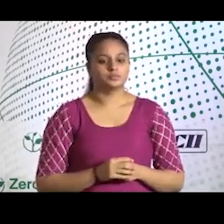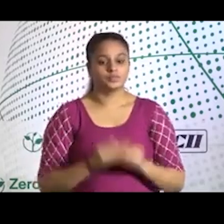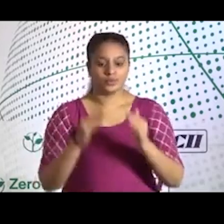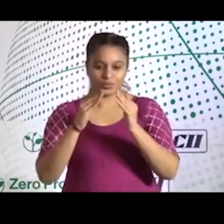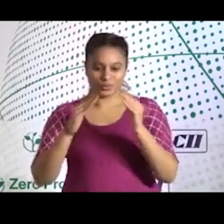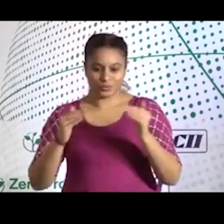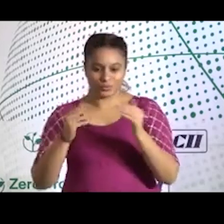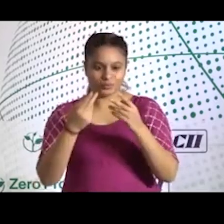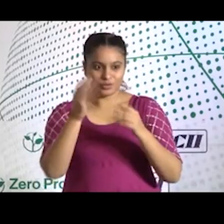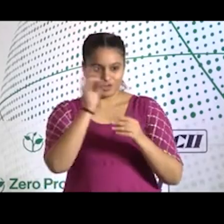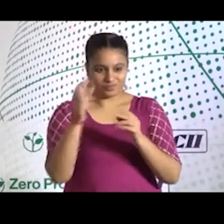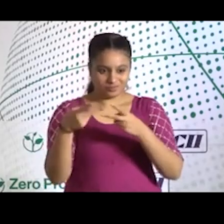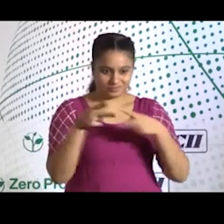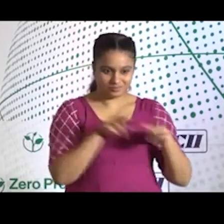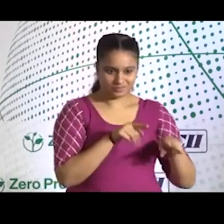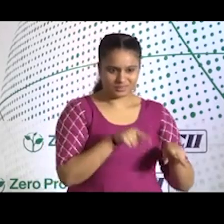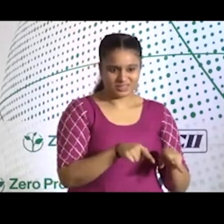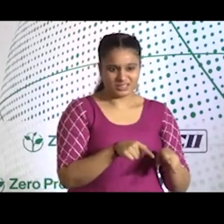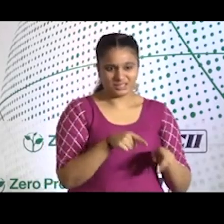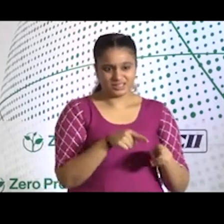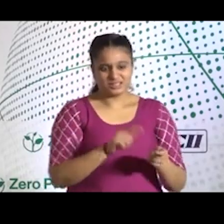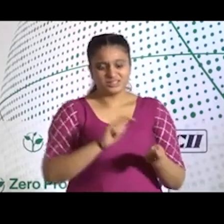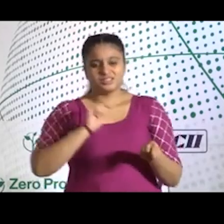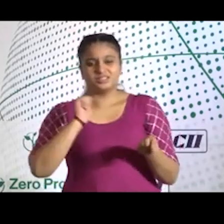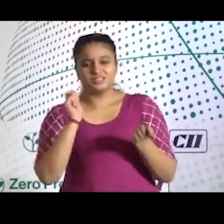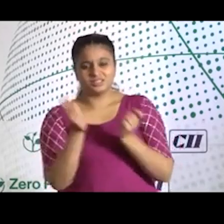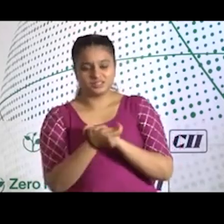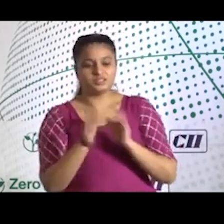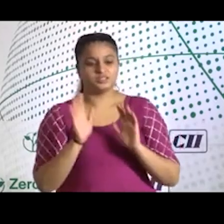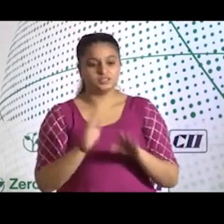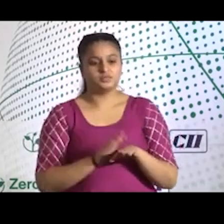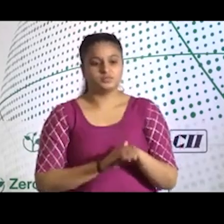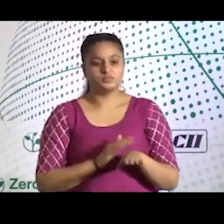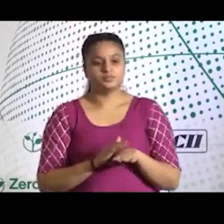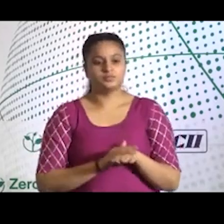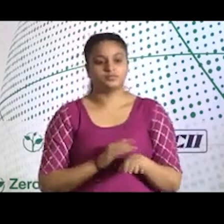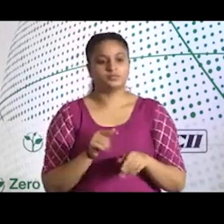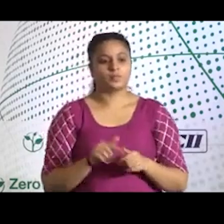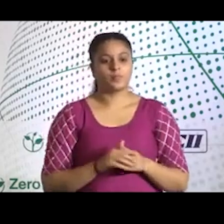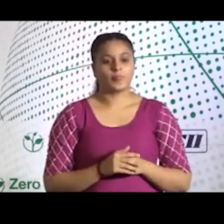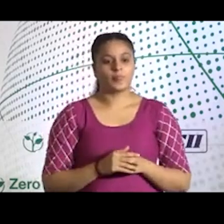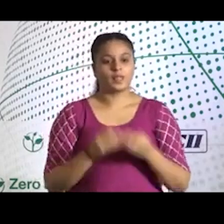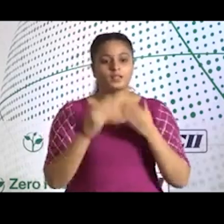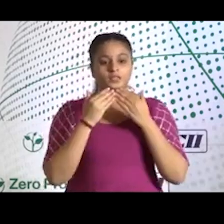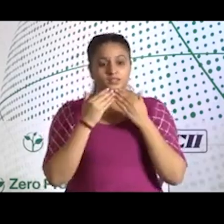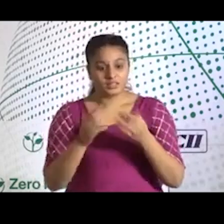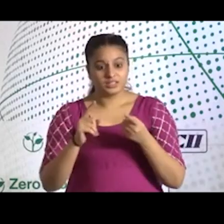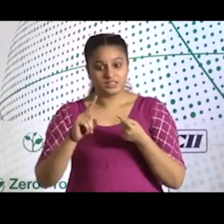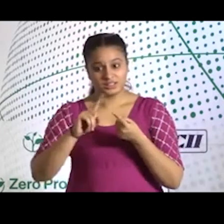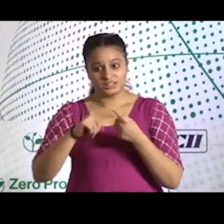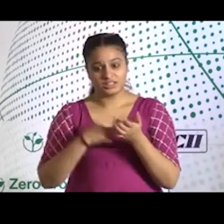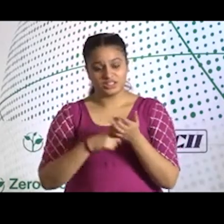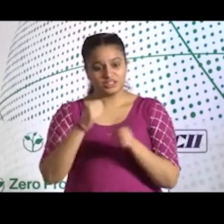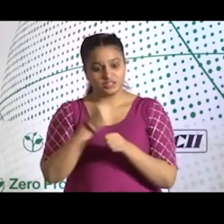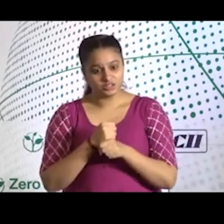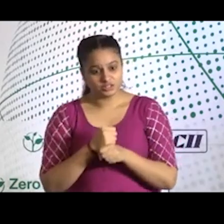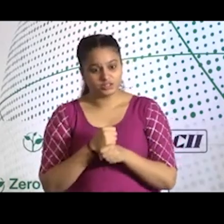So I think that attitude is slowly changing thanks to that easy. However,